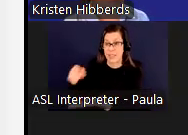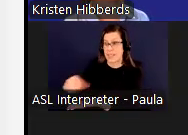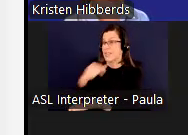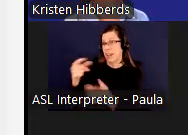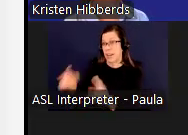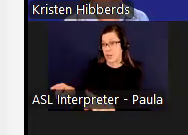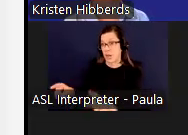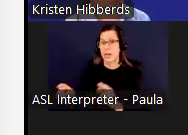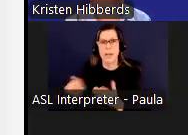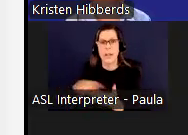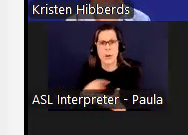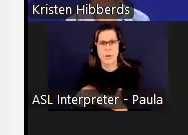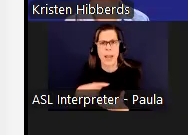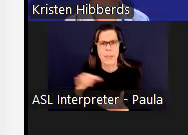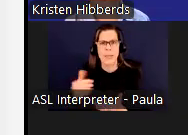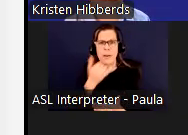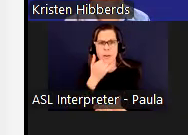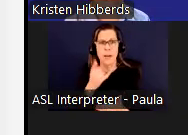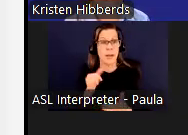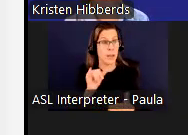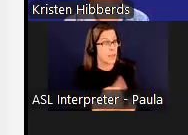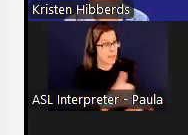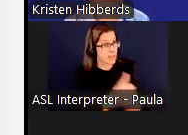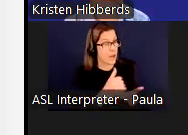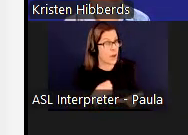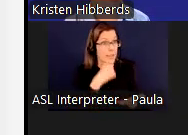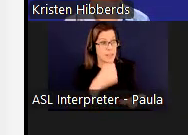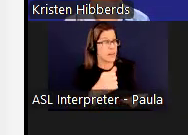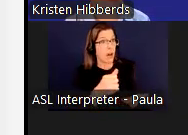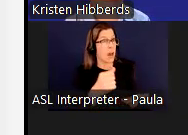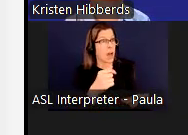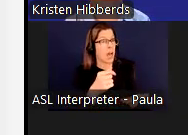And that is very helpful, Russ, that I did not pick up on if you already have those distinctions. Thank you.